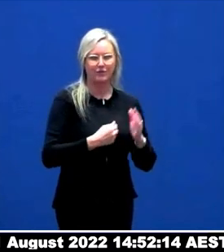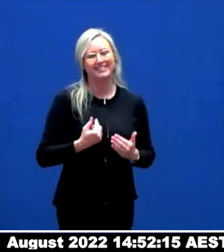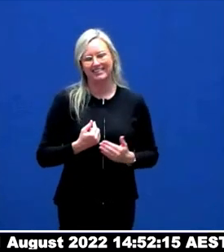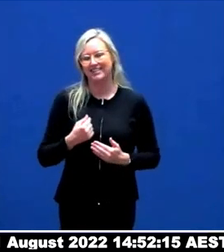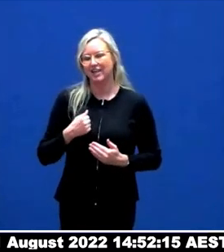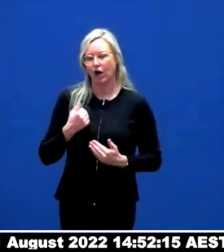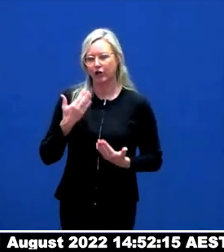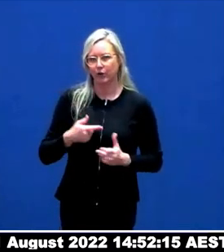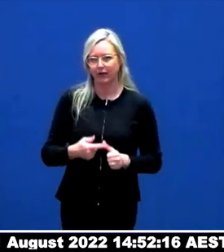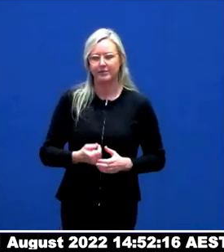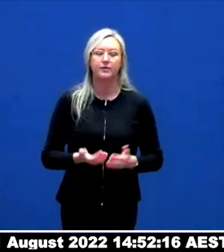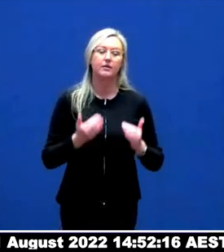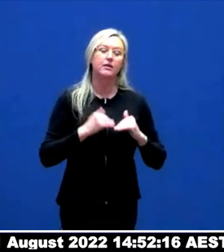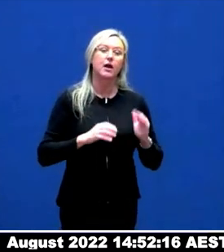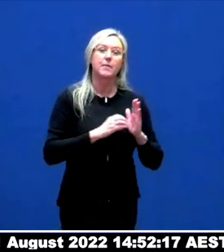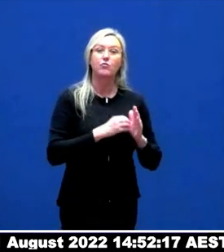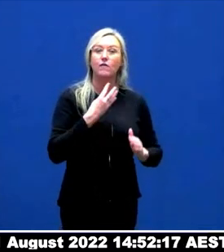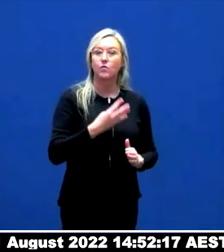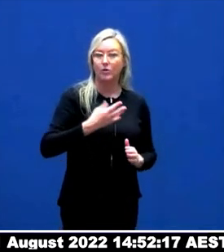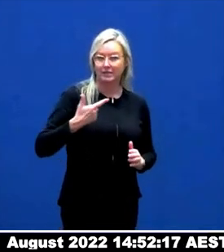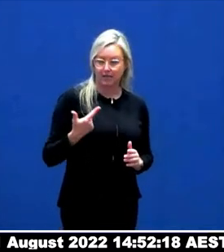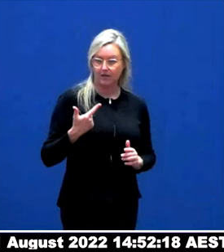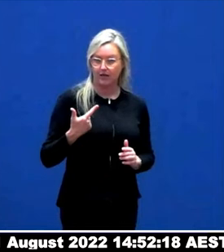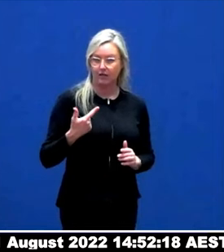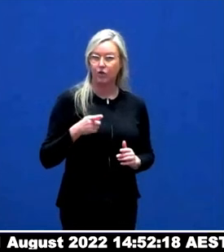And in paragraph 47, you note that: